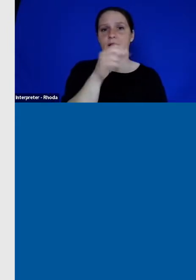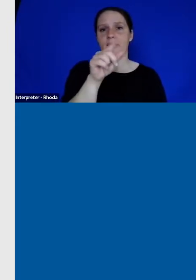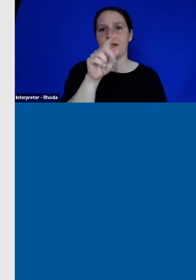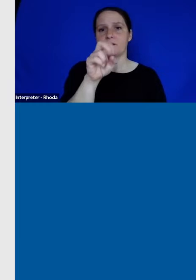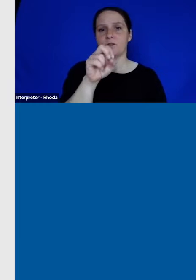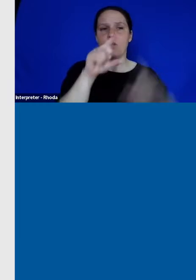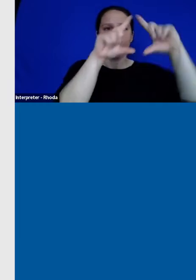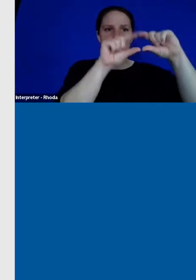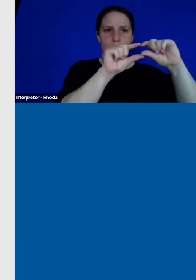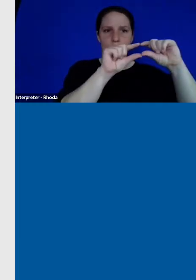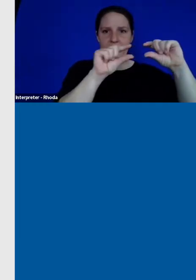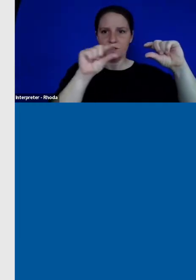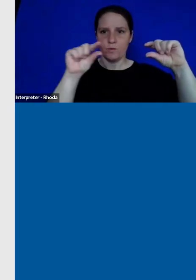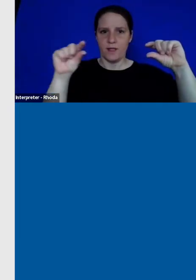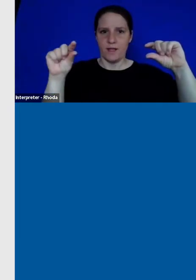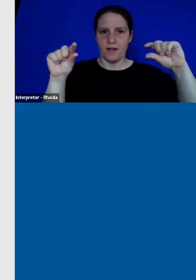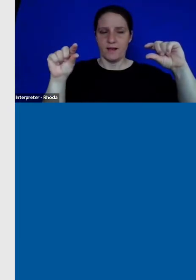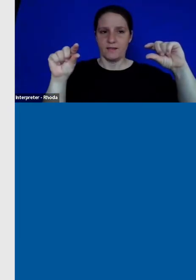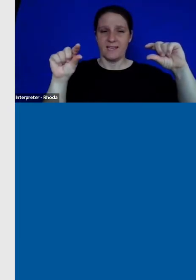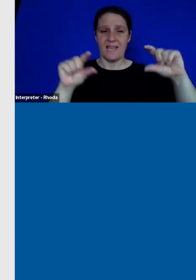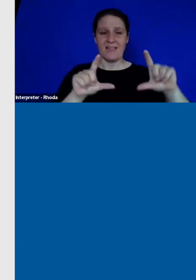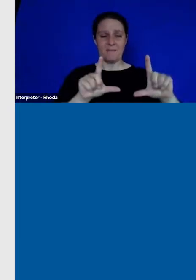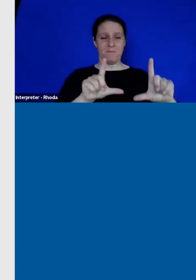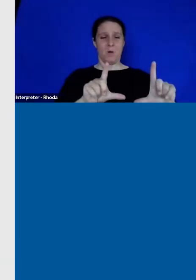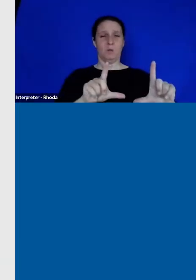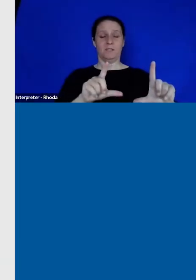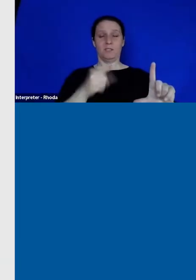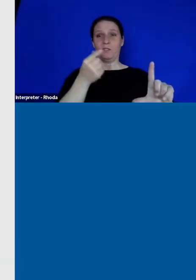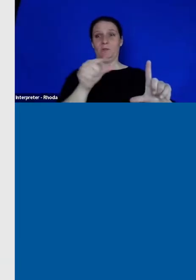and a very bright green inaccessible post that I had fun creating,